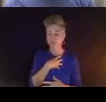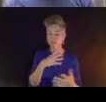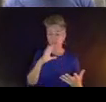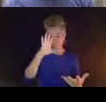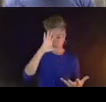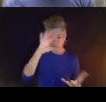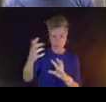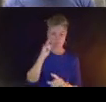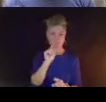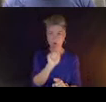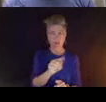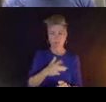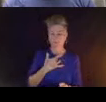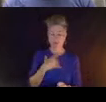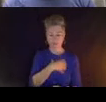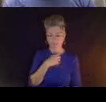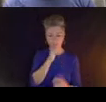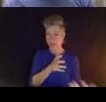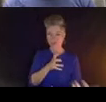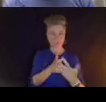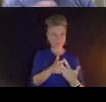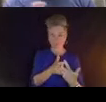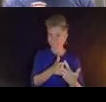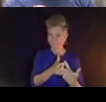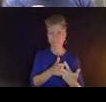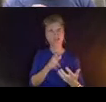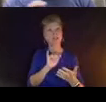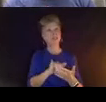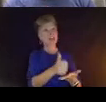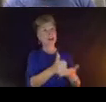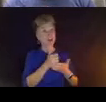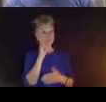And that was really helpful for me to know because that was a focal point